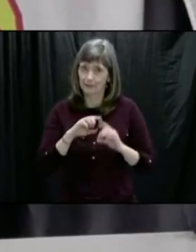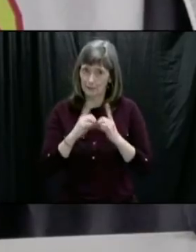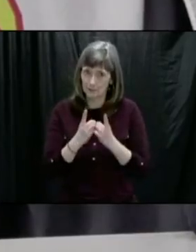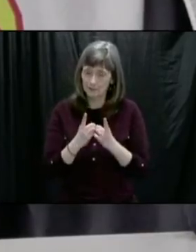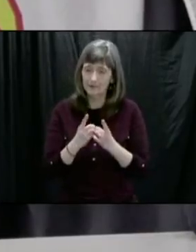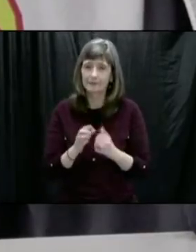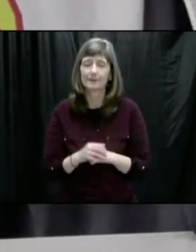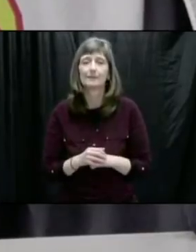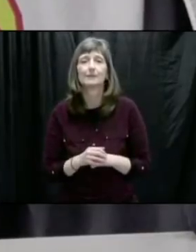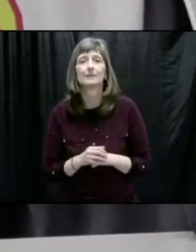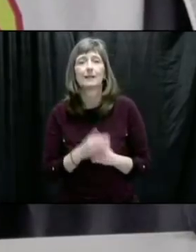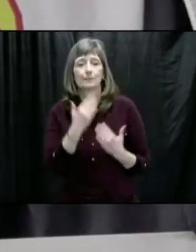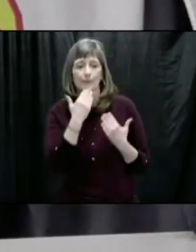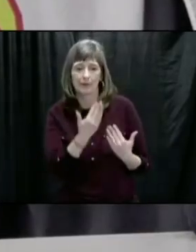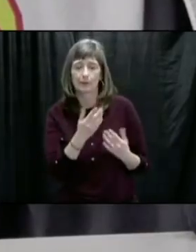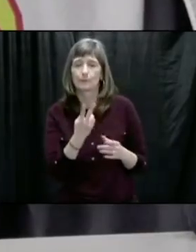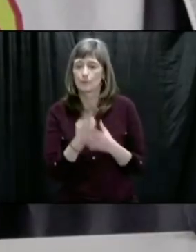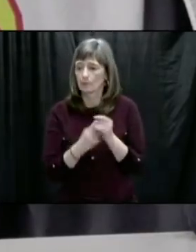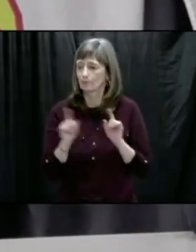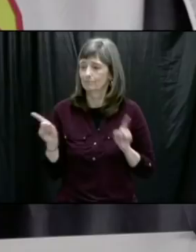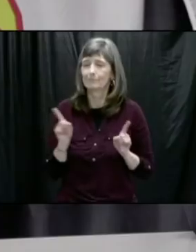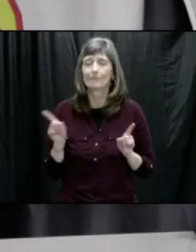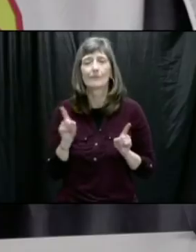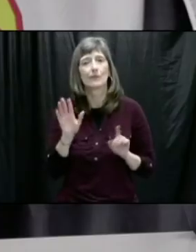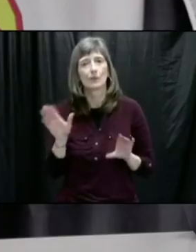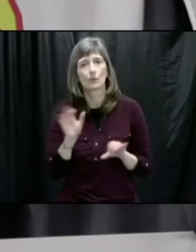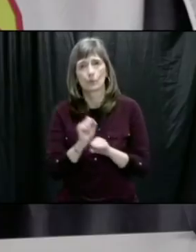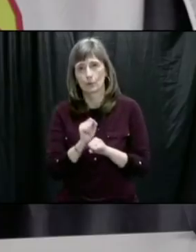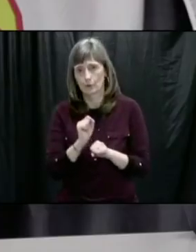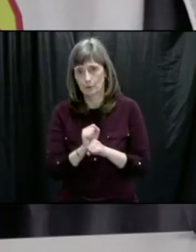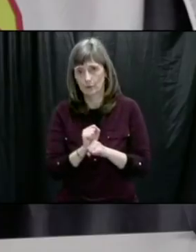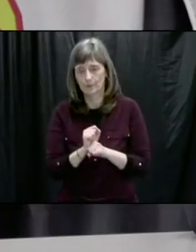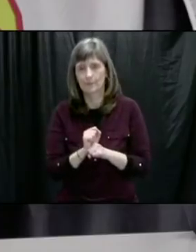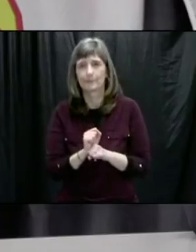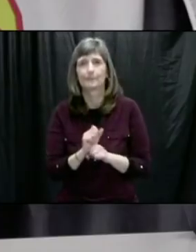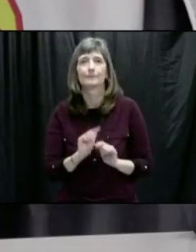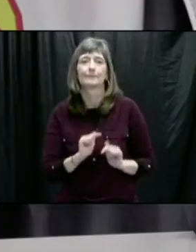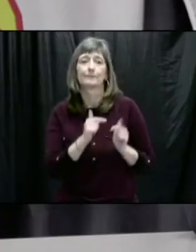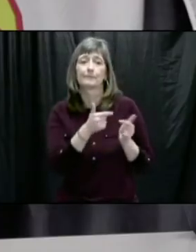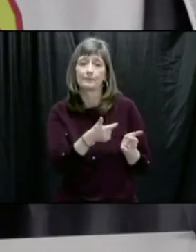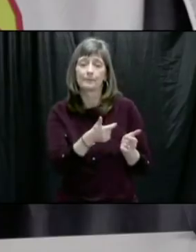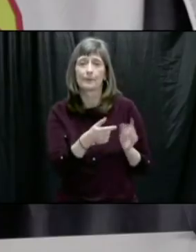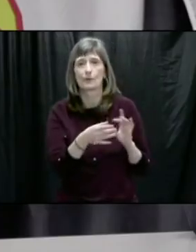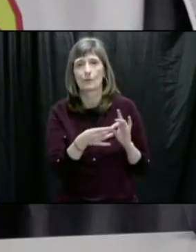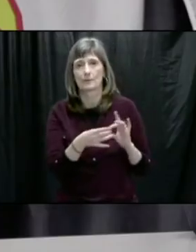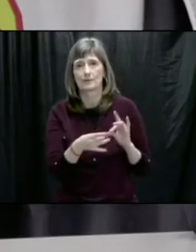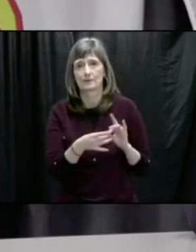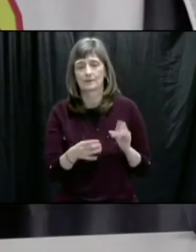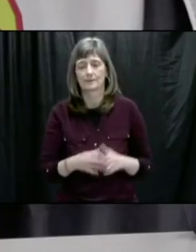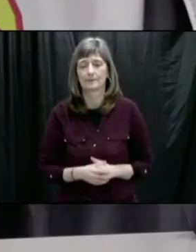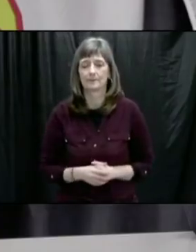REMARKABLE JOB IN LEADING OUR DEPARTMENT OF HEALTH AND COMMUNITY SERVICES AND I WANT TO THANK HIM AT THIS POINT FOR HIS